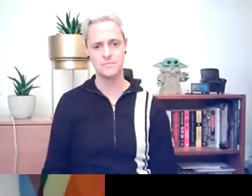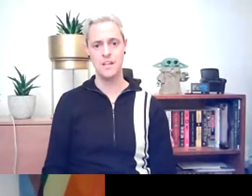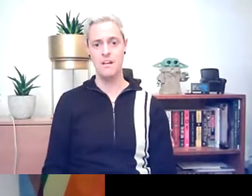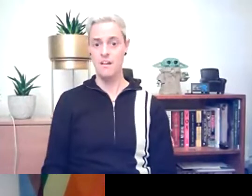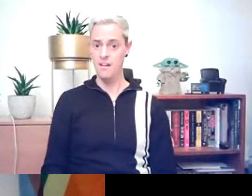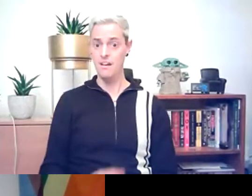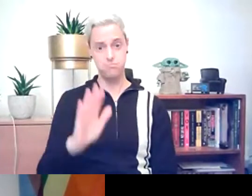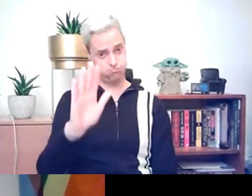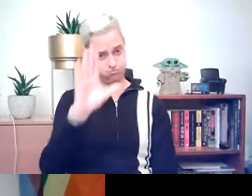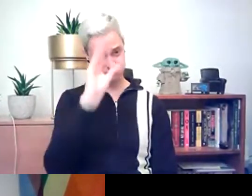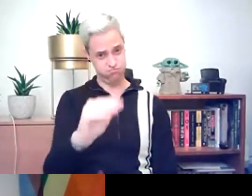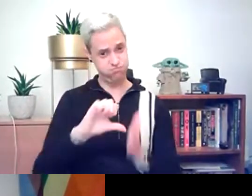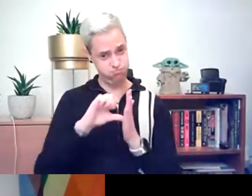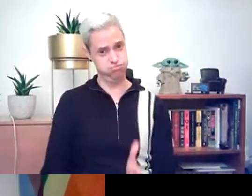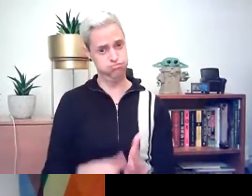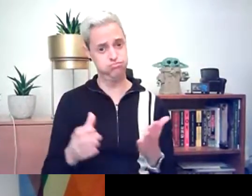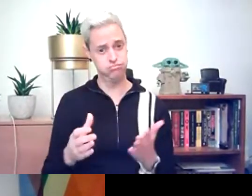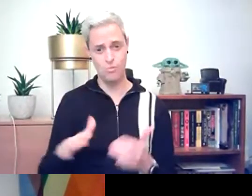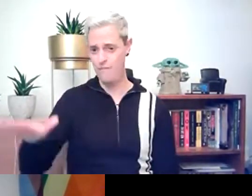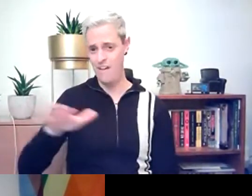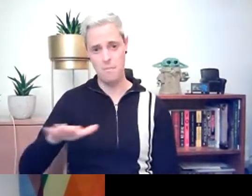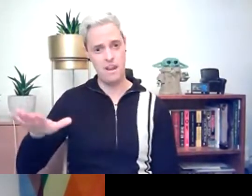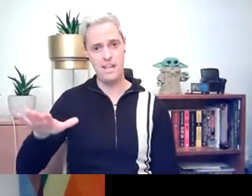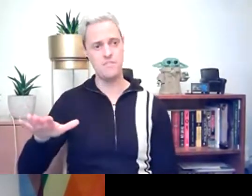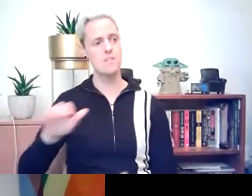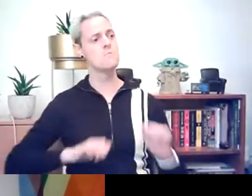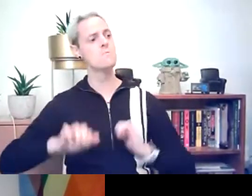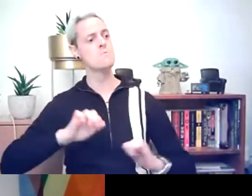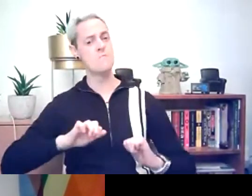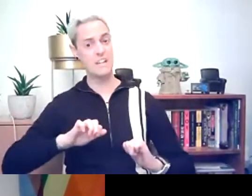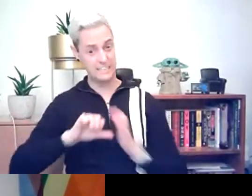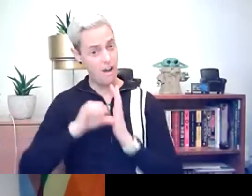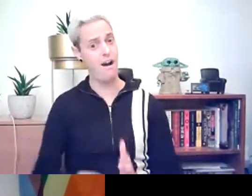person is in this situation with it honestly is just one of the toughest things to do if